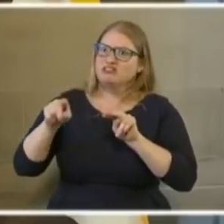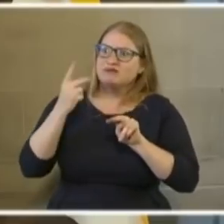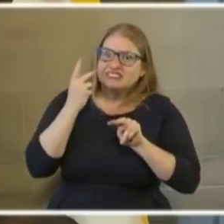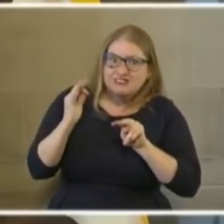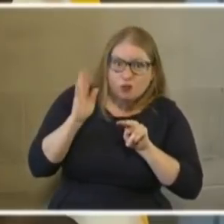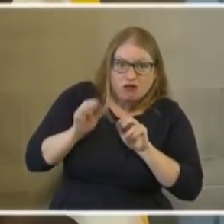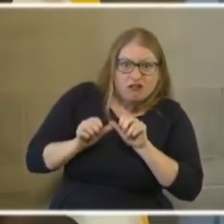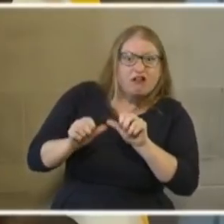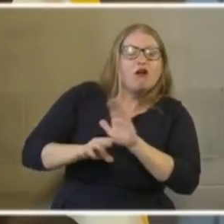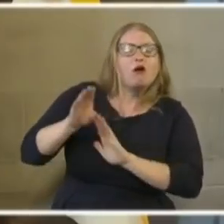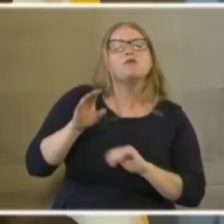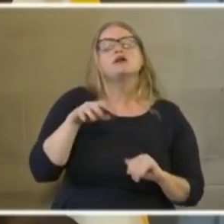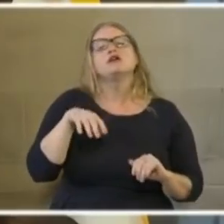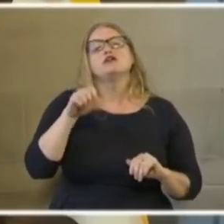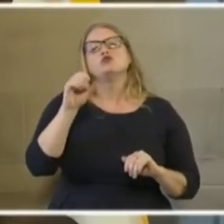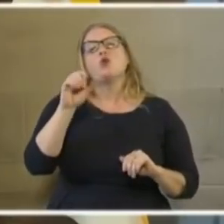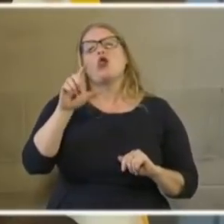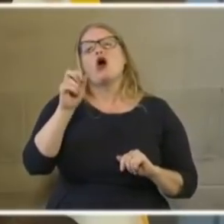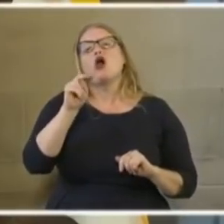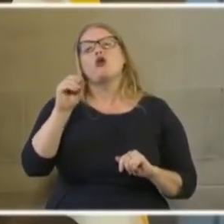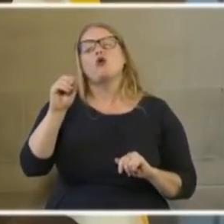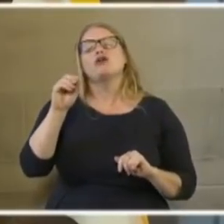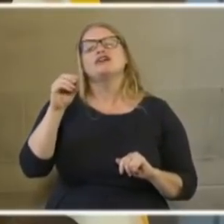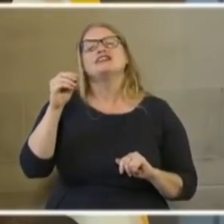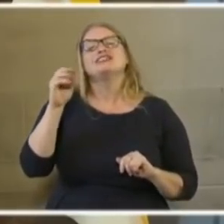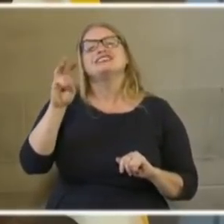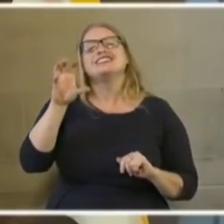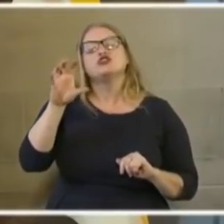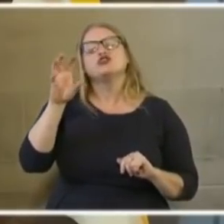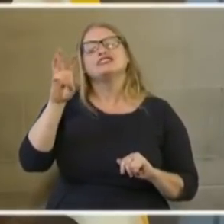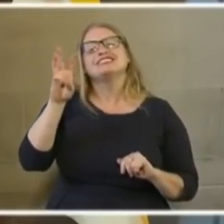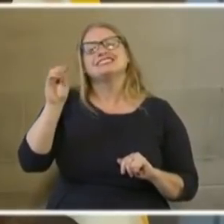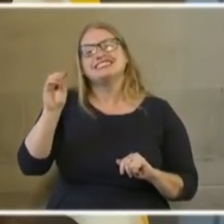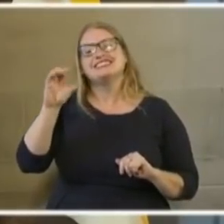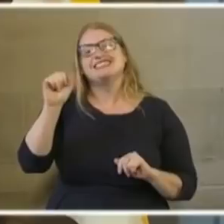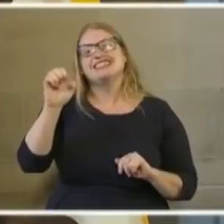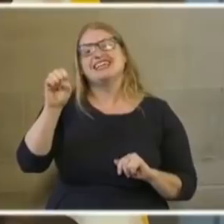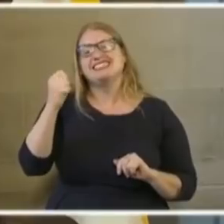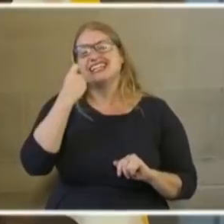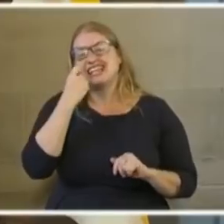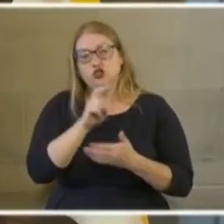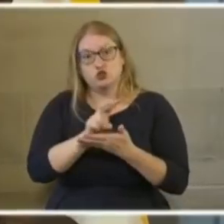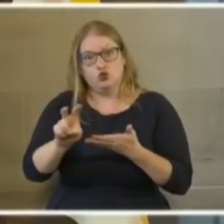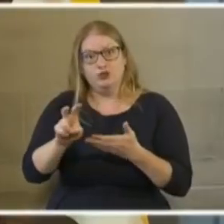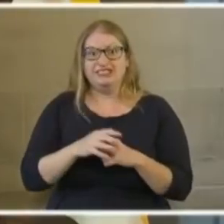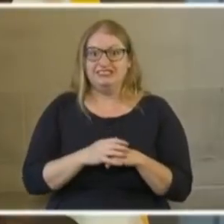THE PAST TWO WEEKS. THEY HAVE BEEN PUT ON THE STATE